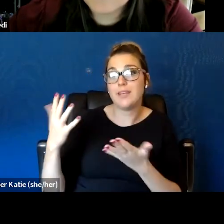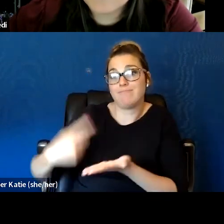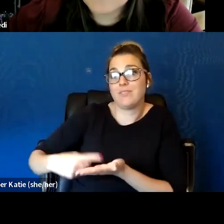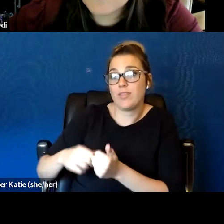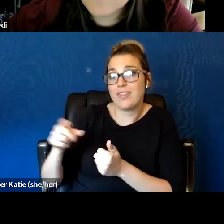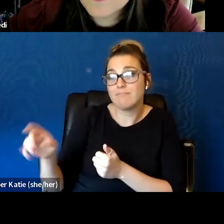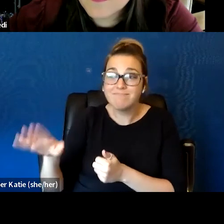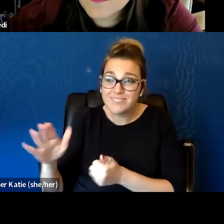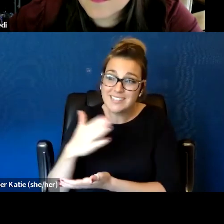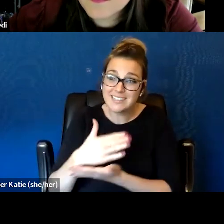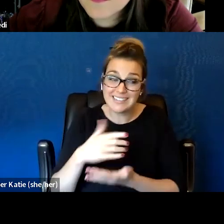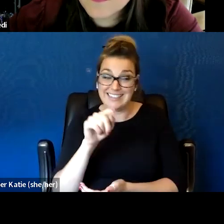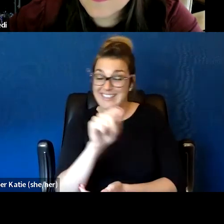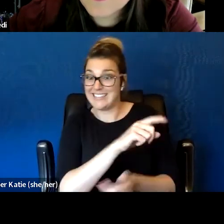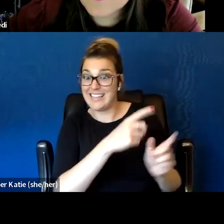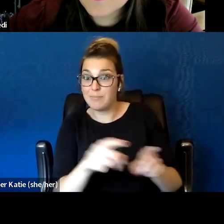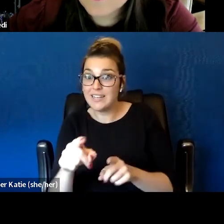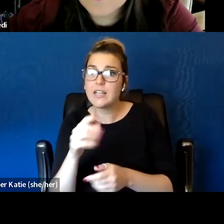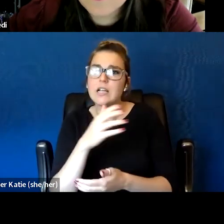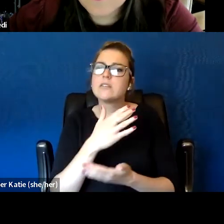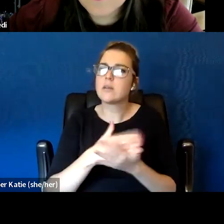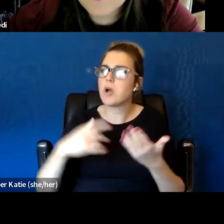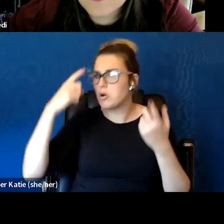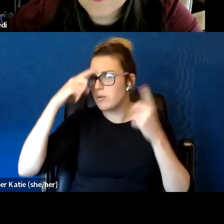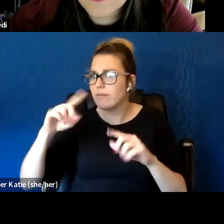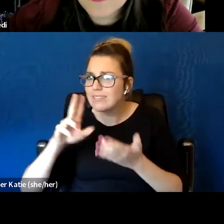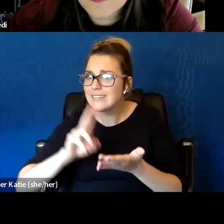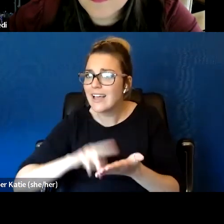there are memorandums of understanding, there are protections in place, so that those partnerships